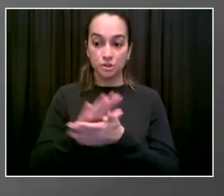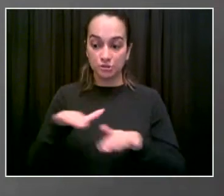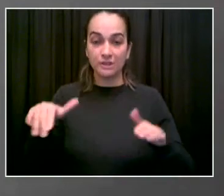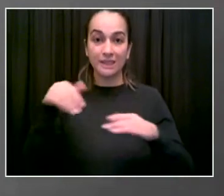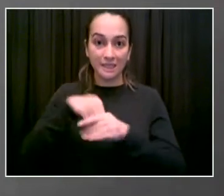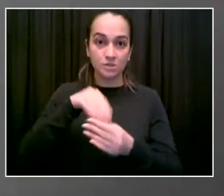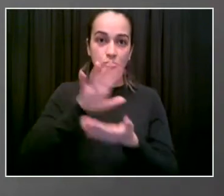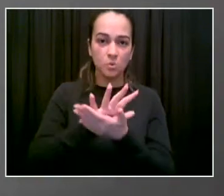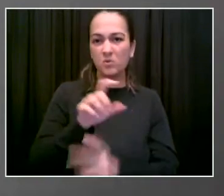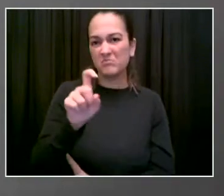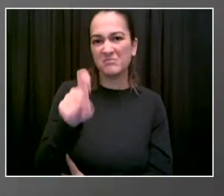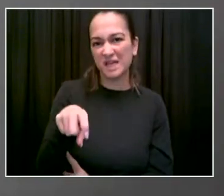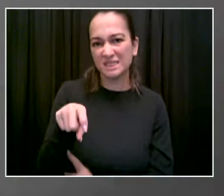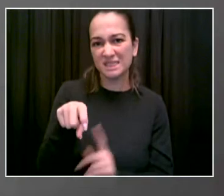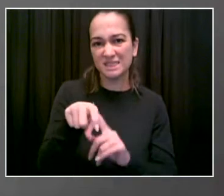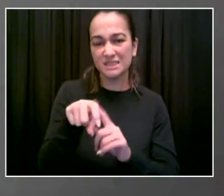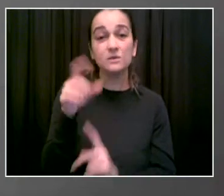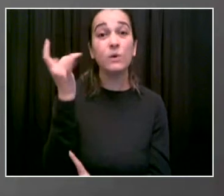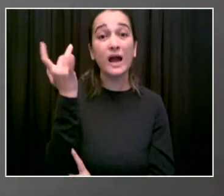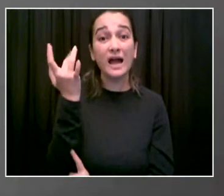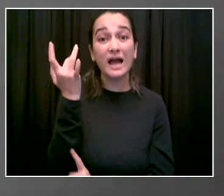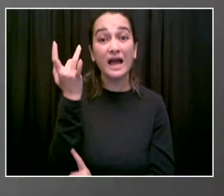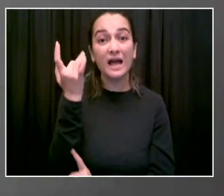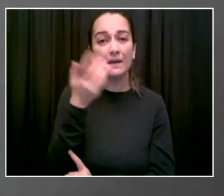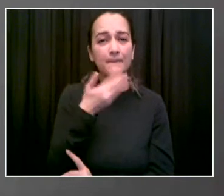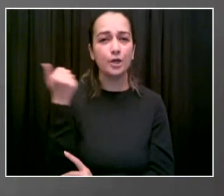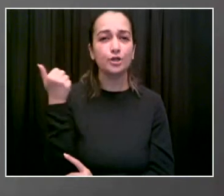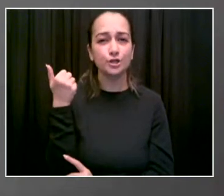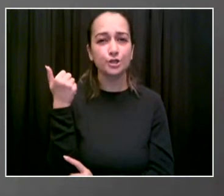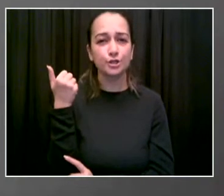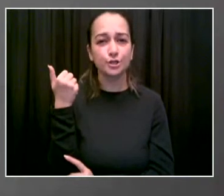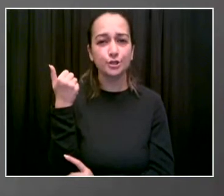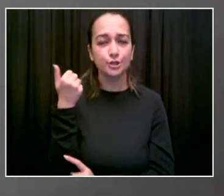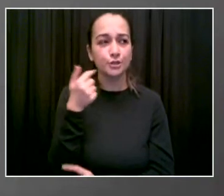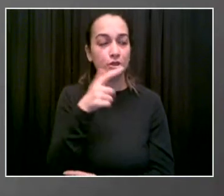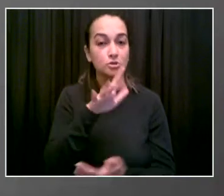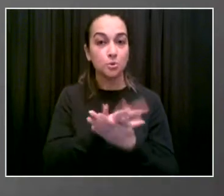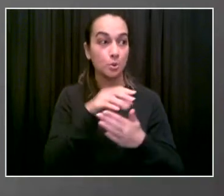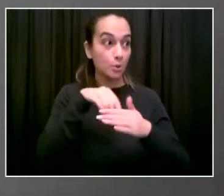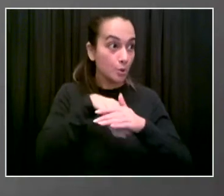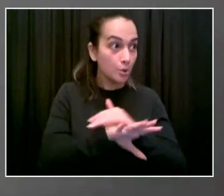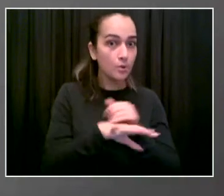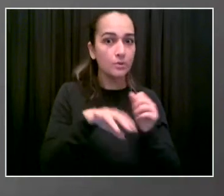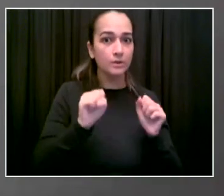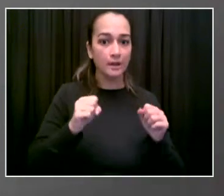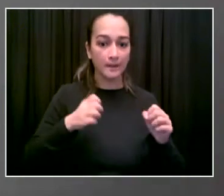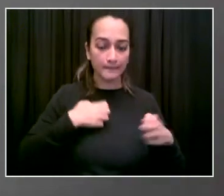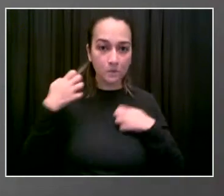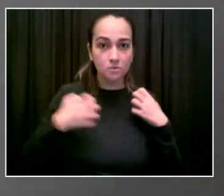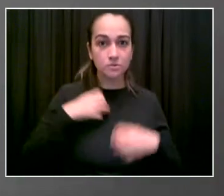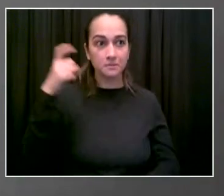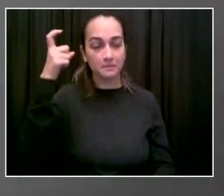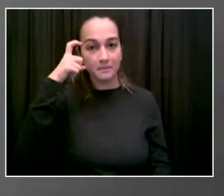THE AMERICAN ACADEMY OF PEDIATRICS SAYS THAT UNEQUIVOCALLY THE CHILDREN BELONG IN SCHOOL. THAT IS THE BEST WAY TO PROTECT THEIROC SIA, L